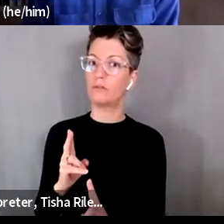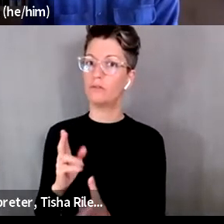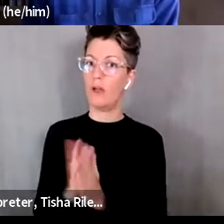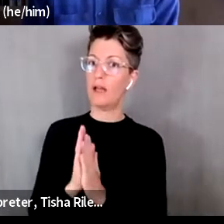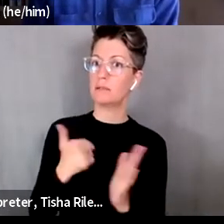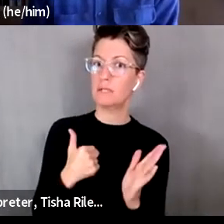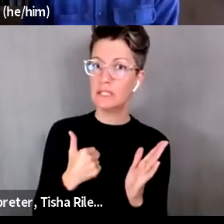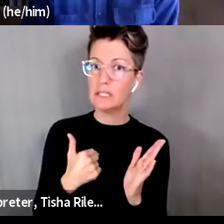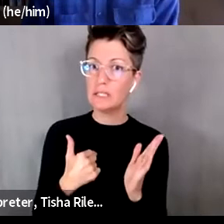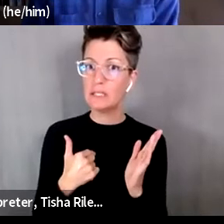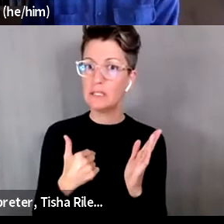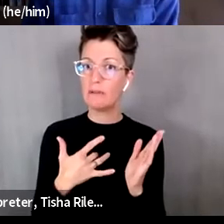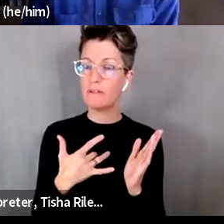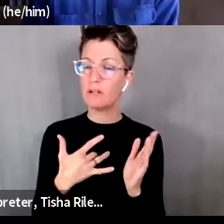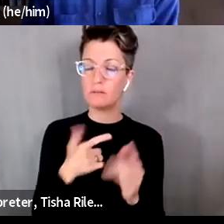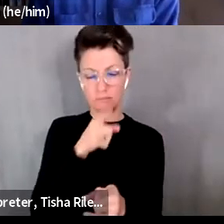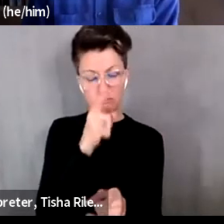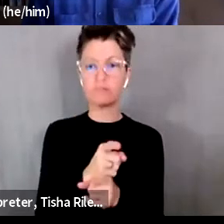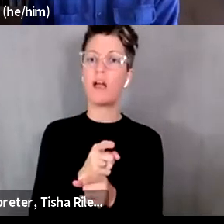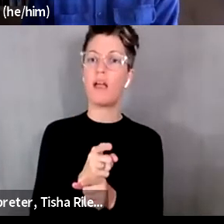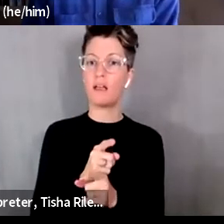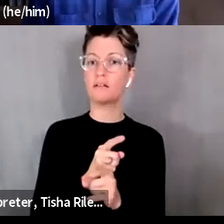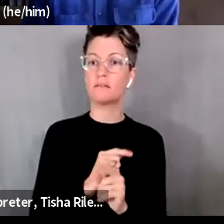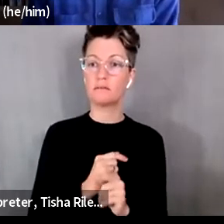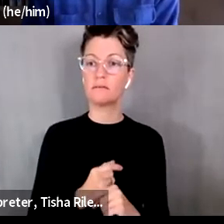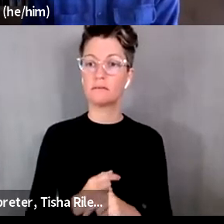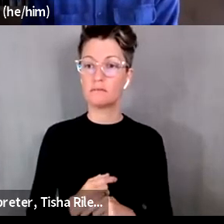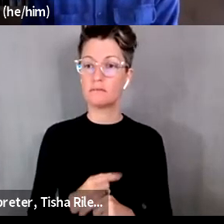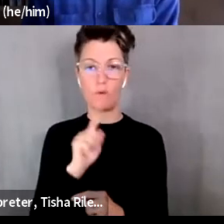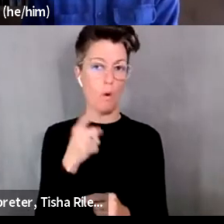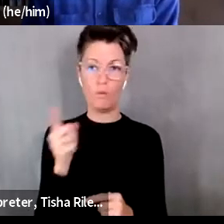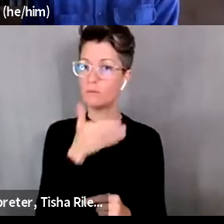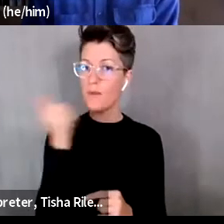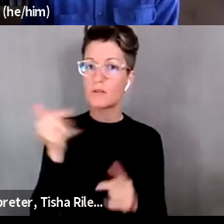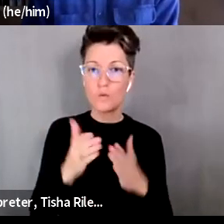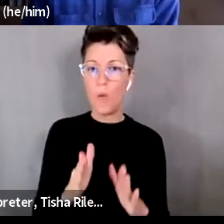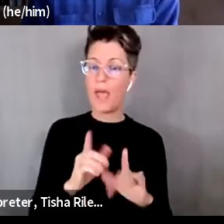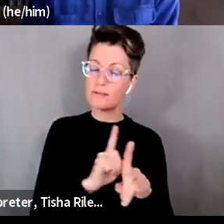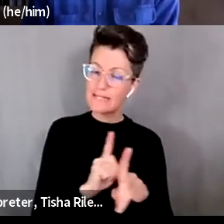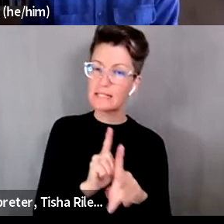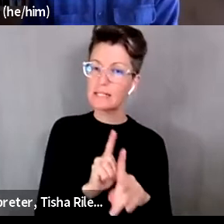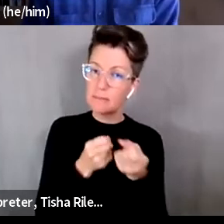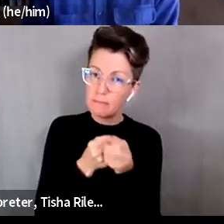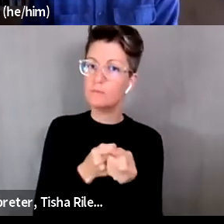the only right way to be with Chas through this whole thing. And, and